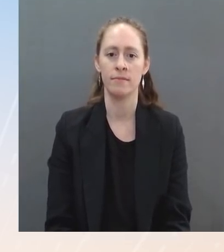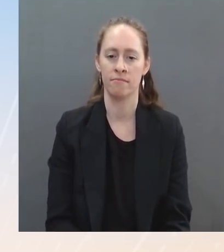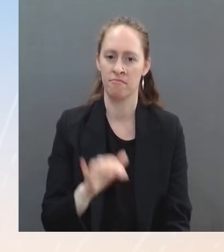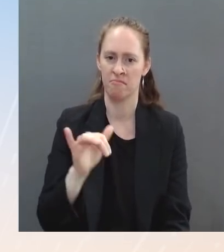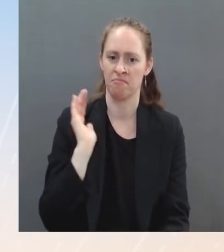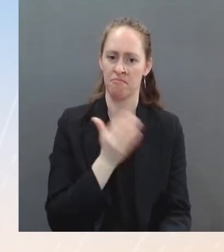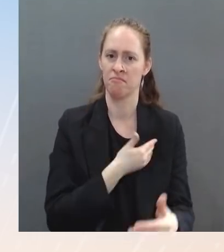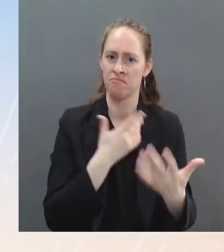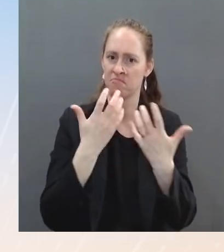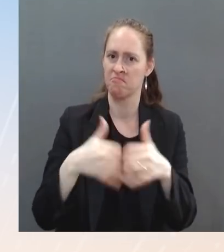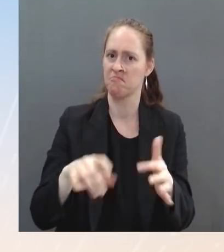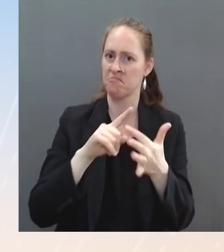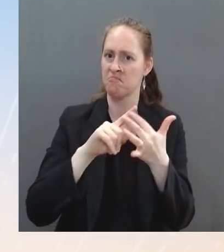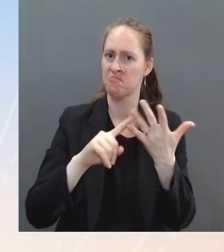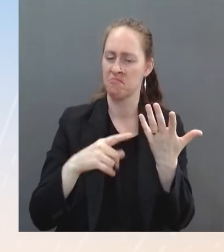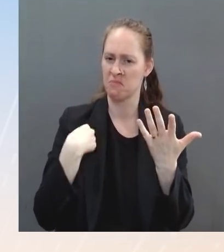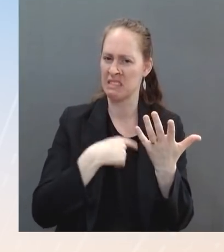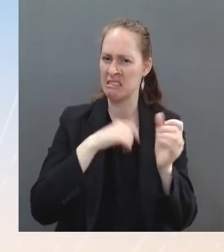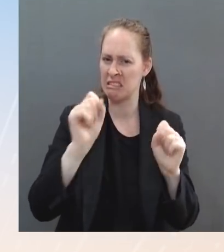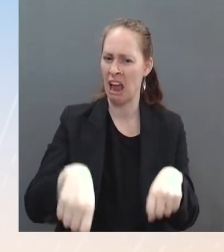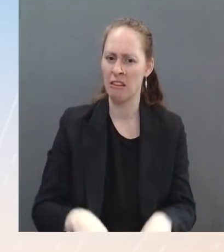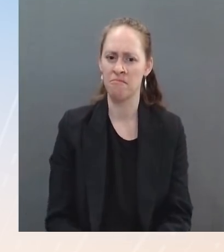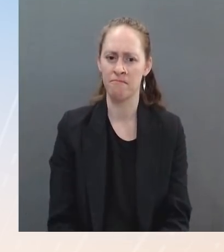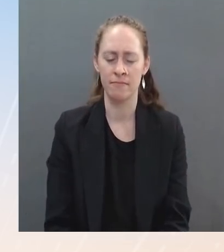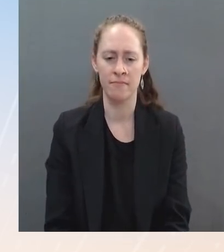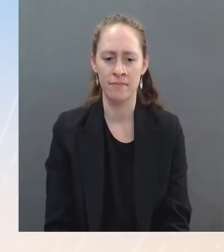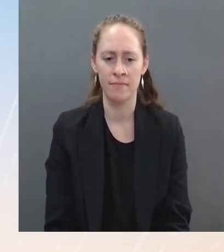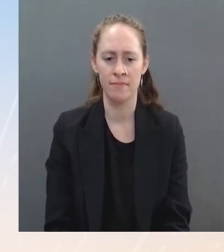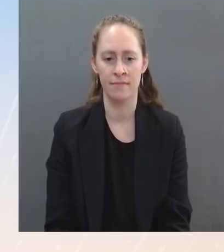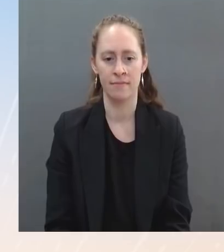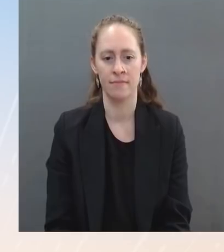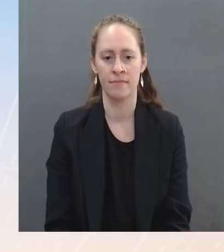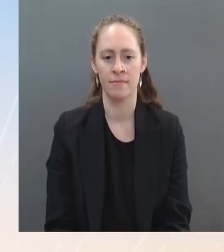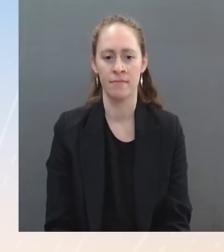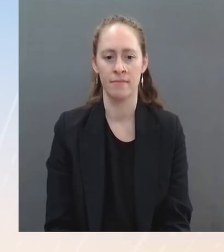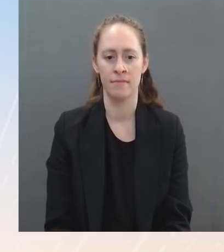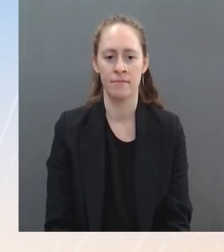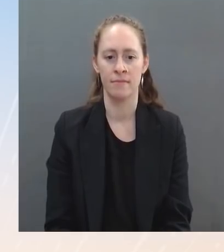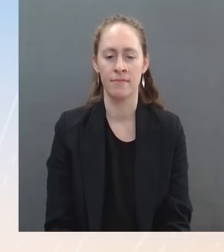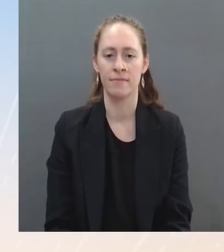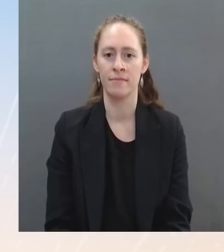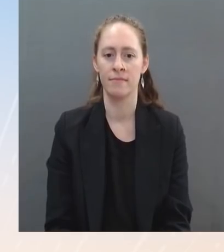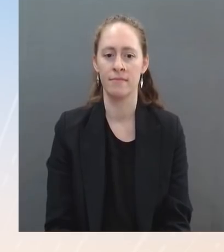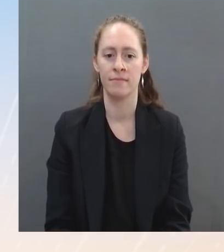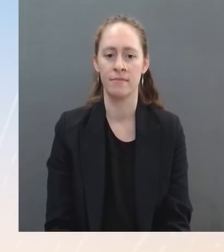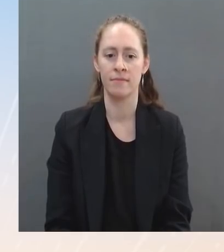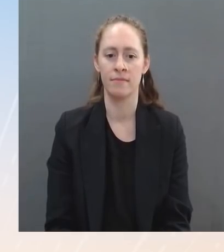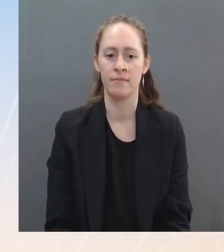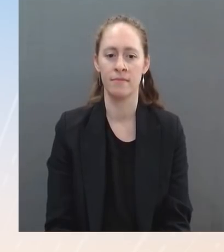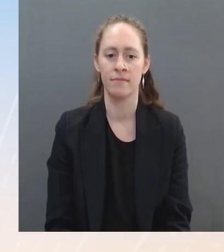The Press: Brian, one on food security real quick. Do you have updates on the President's efforts to prevent real food shortages sparked by the war?